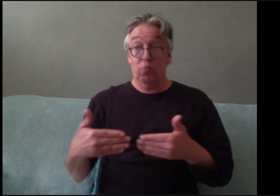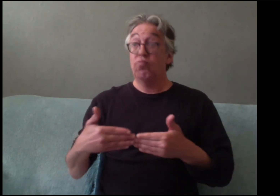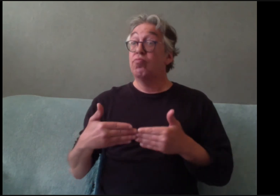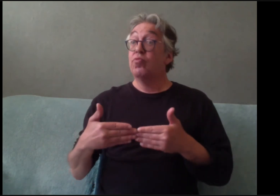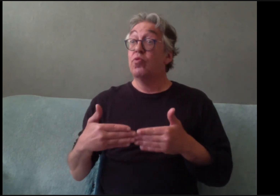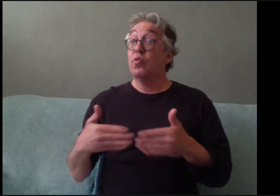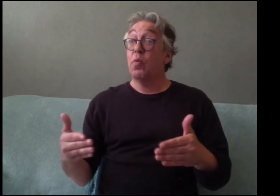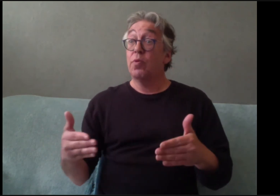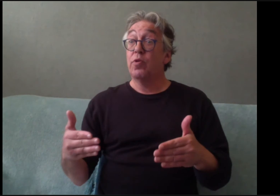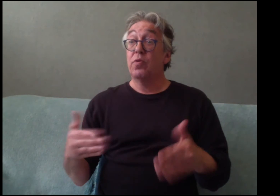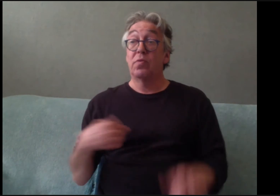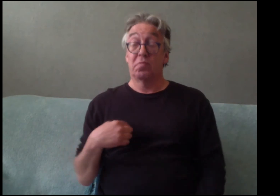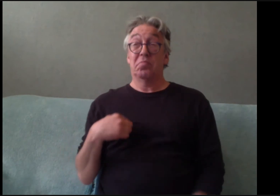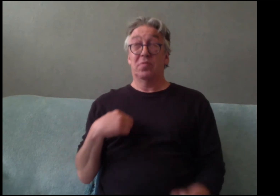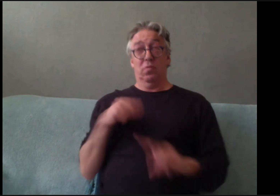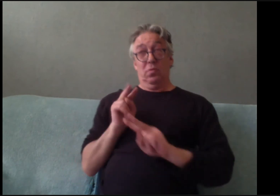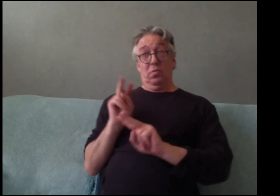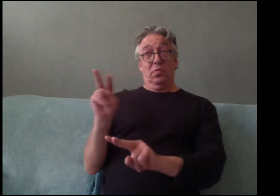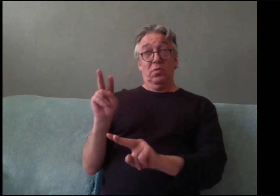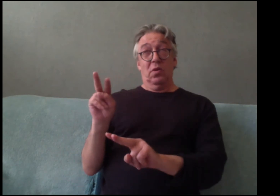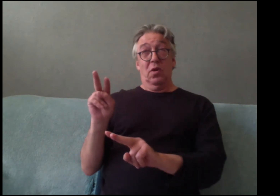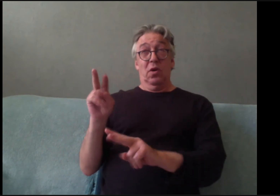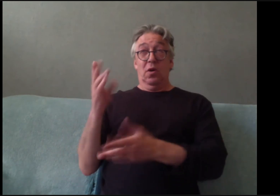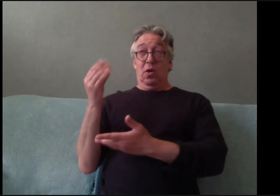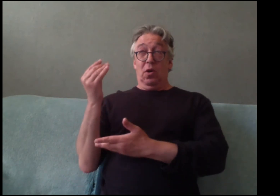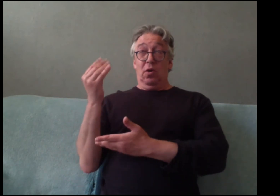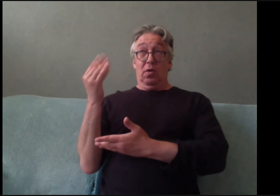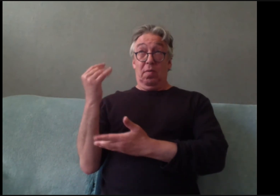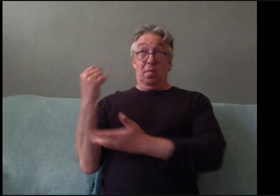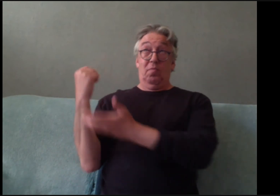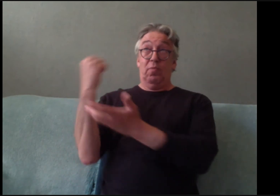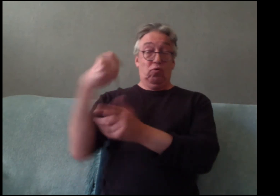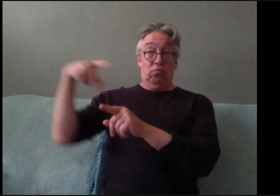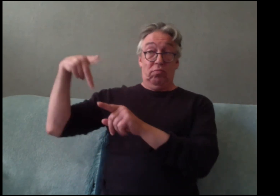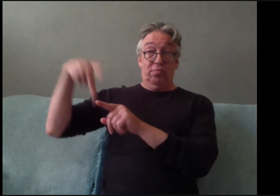on the situation of autistic people that is available in five languages.